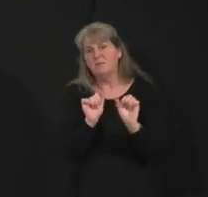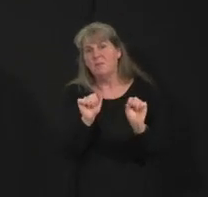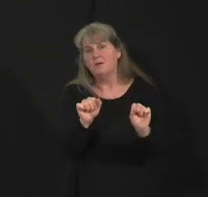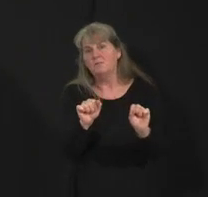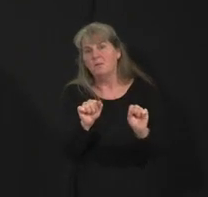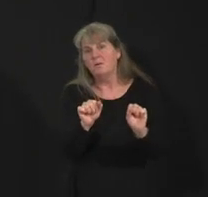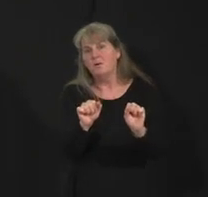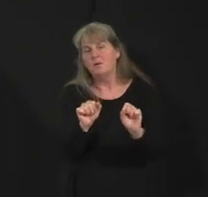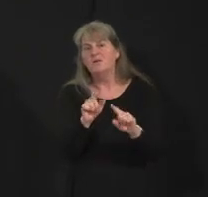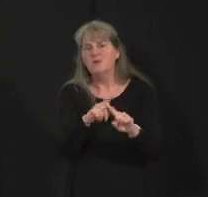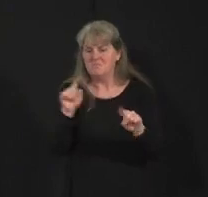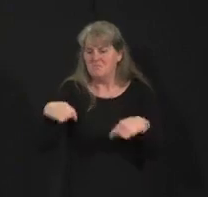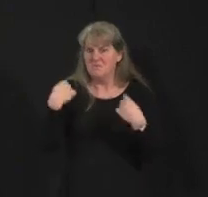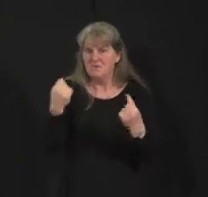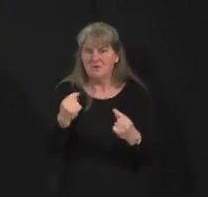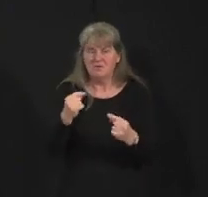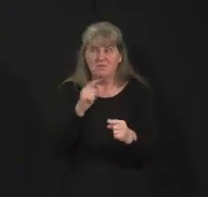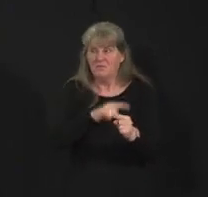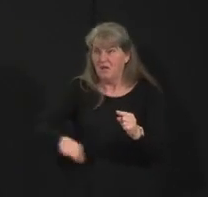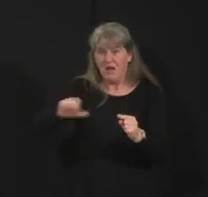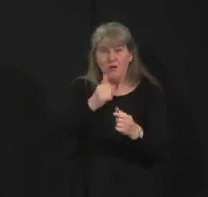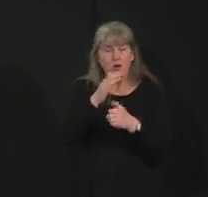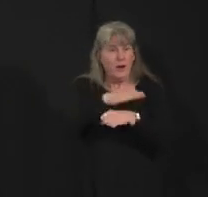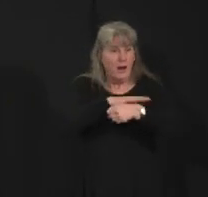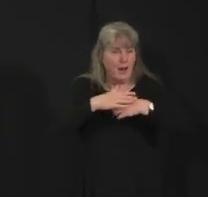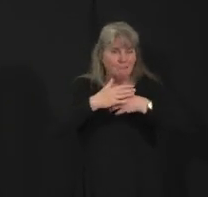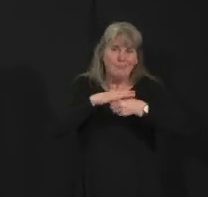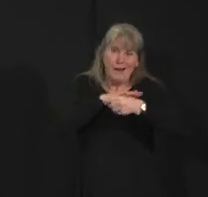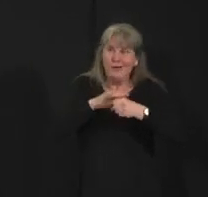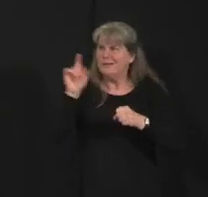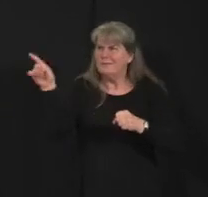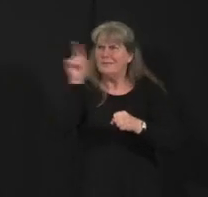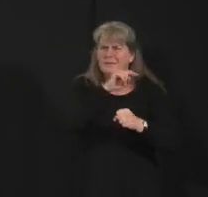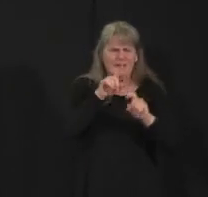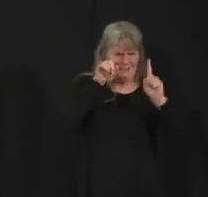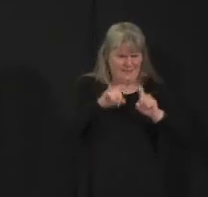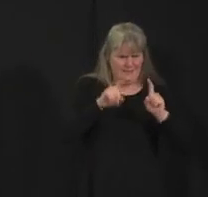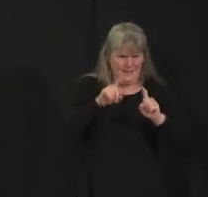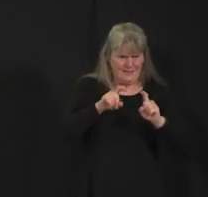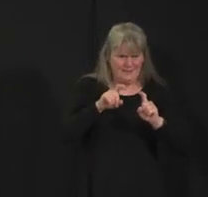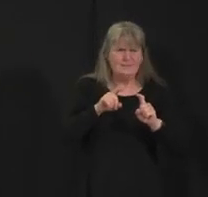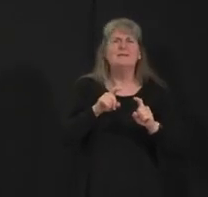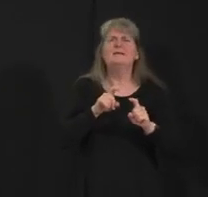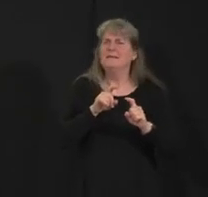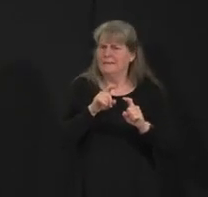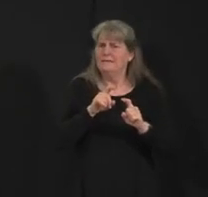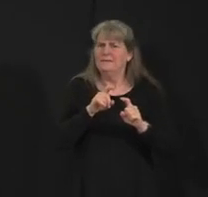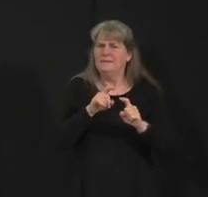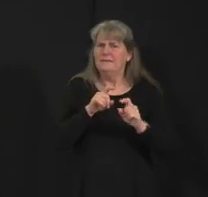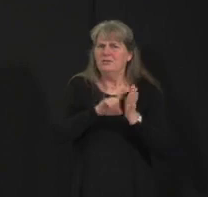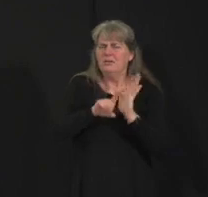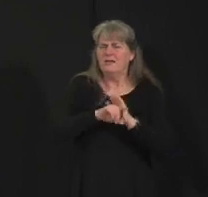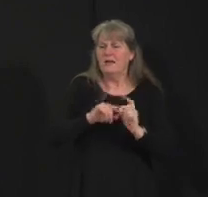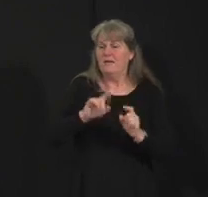dead. That is what was found in additional jurisdictions when